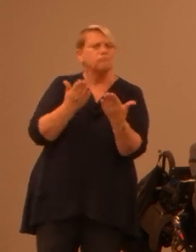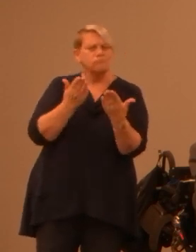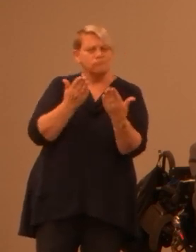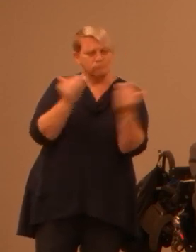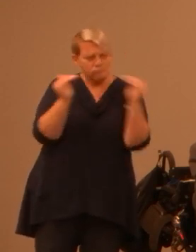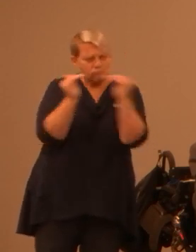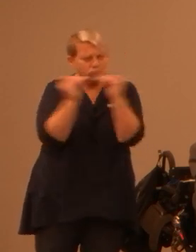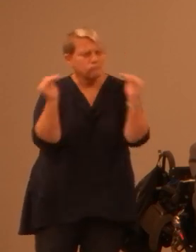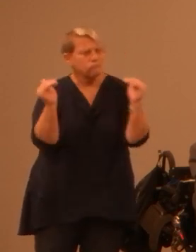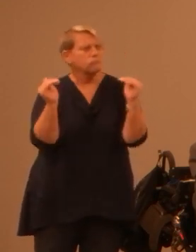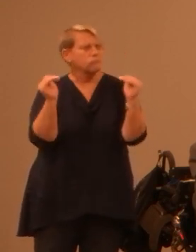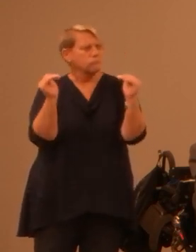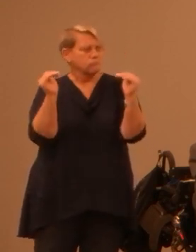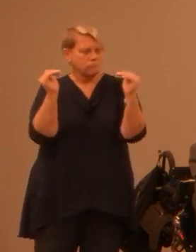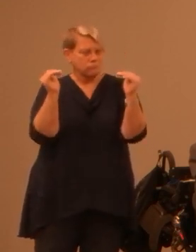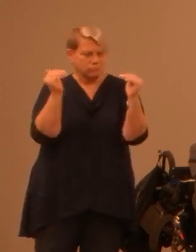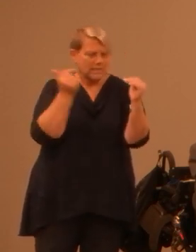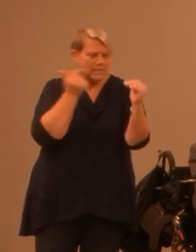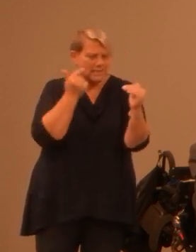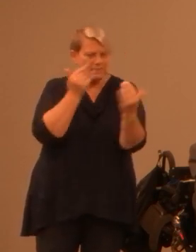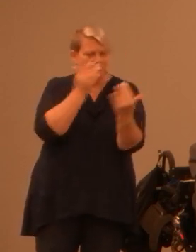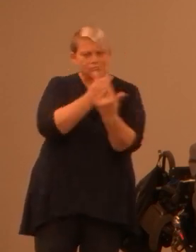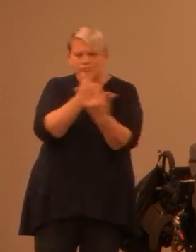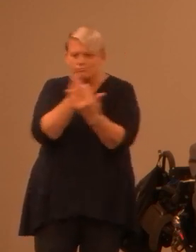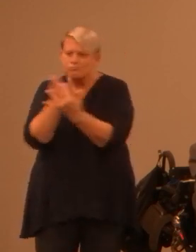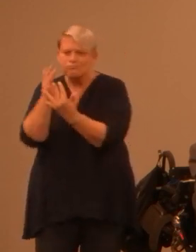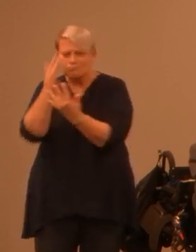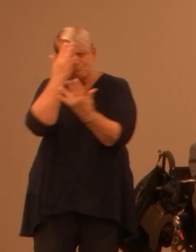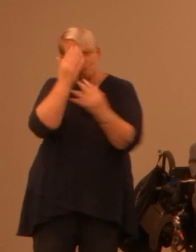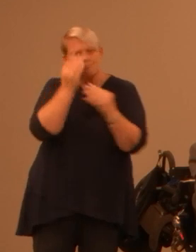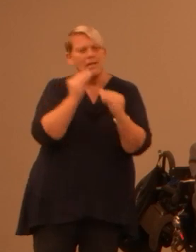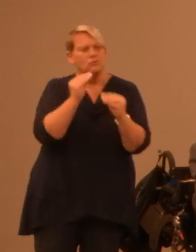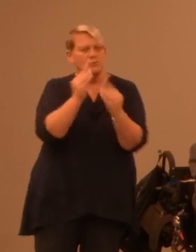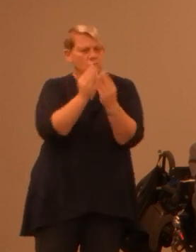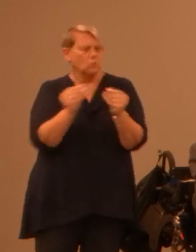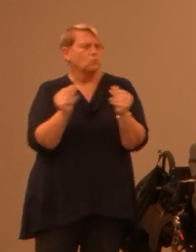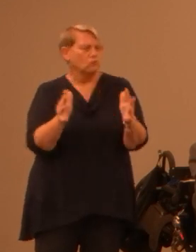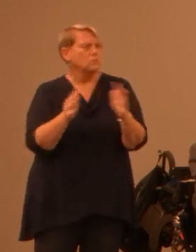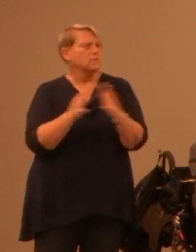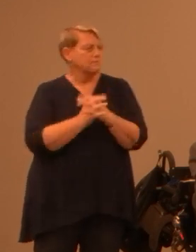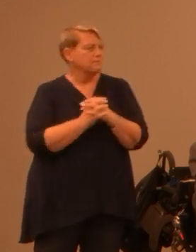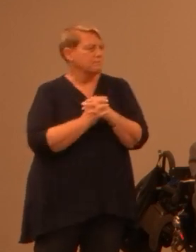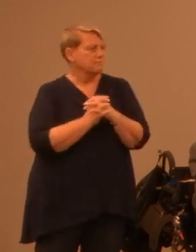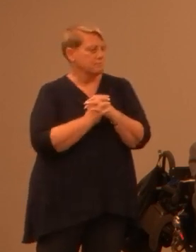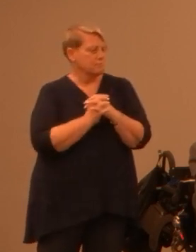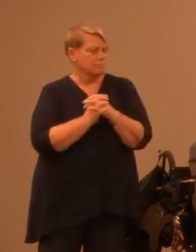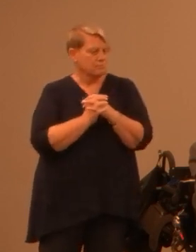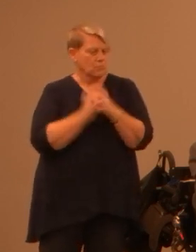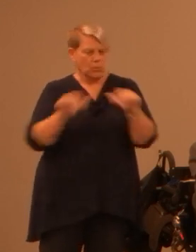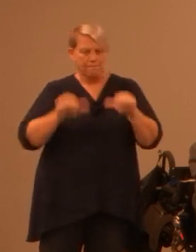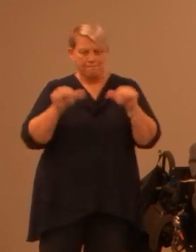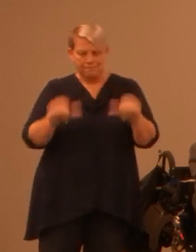and easily accessible educational solutions. All right, so I think with that